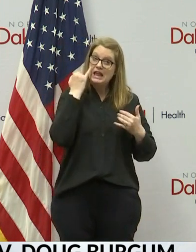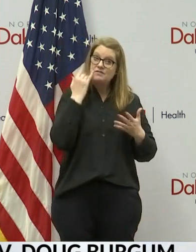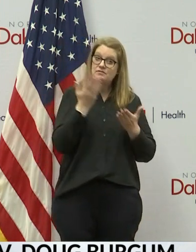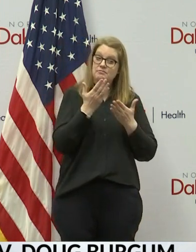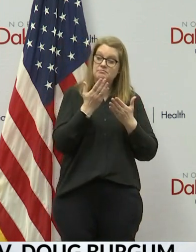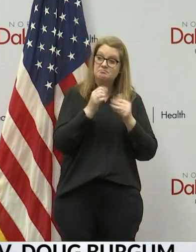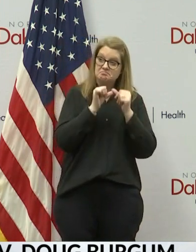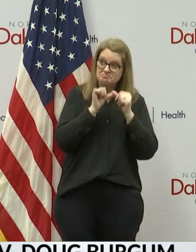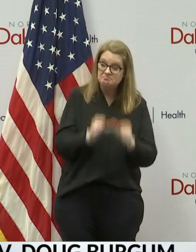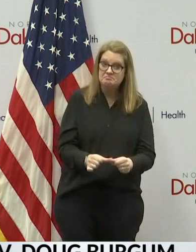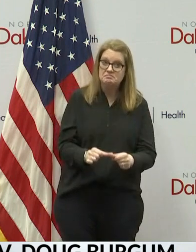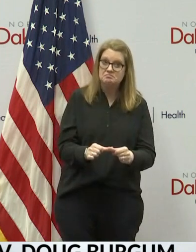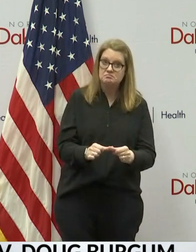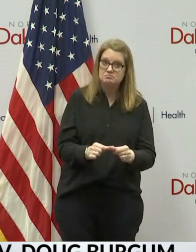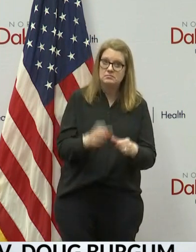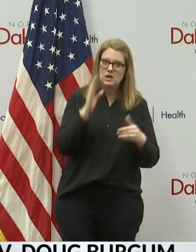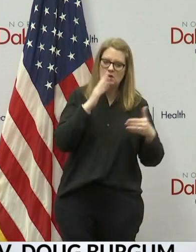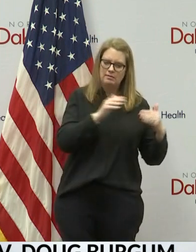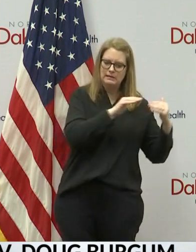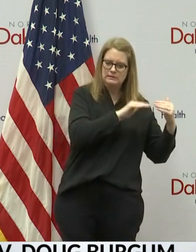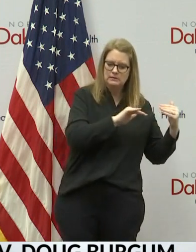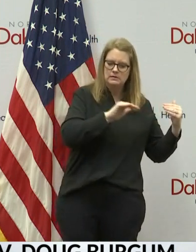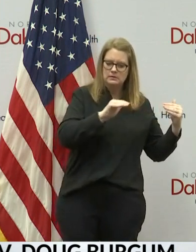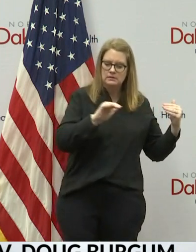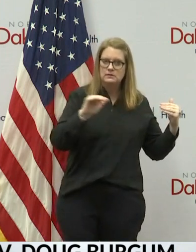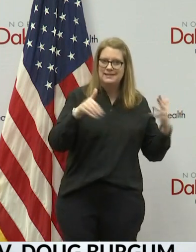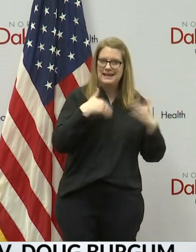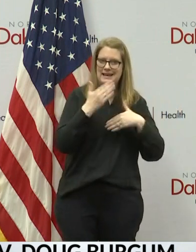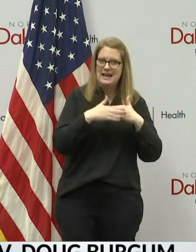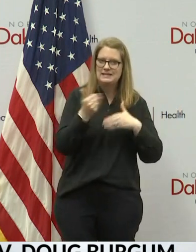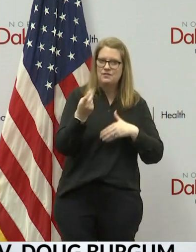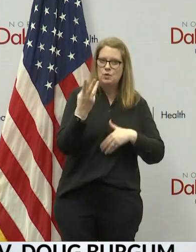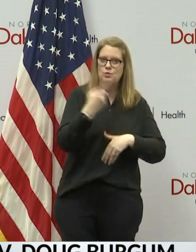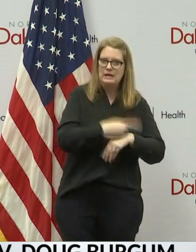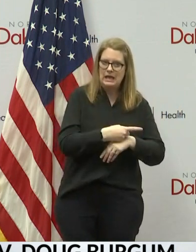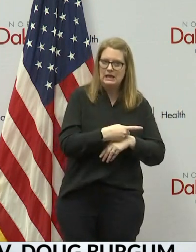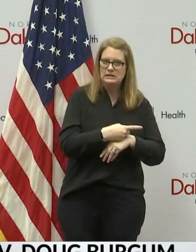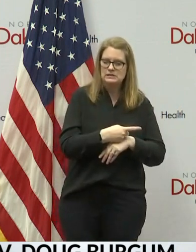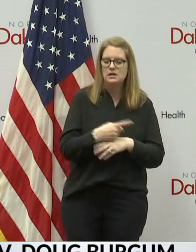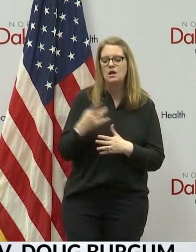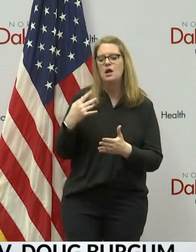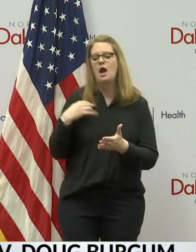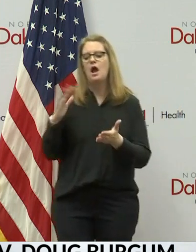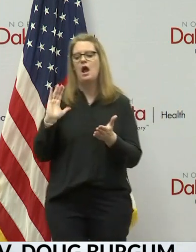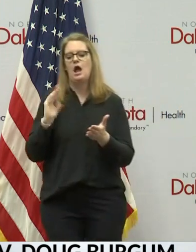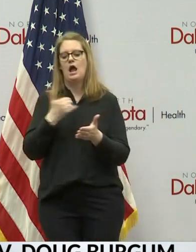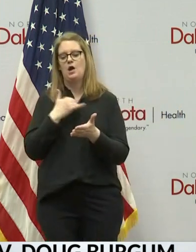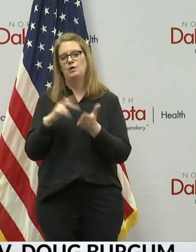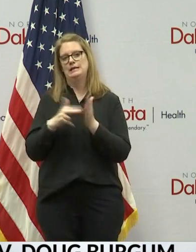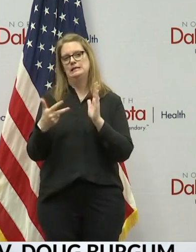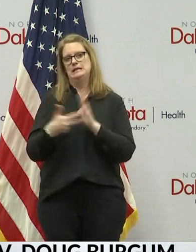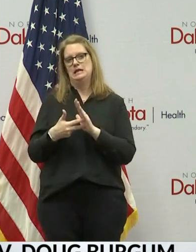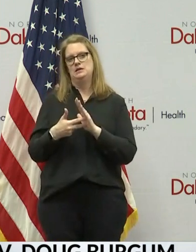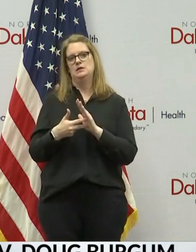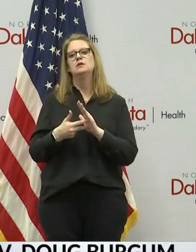DETAILS ABOUT TELE-WORKING. THE CURRENT PLAN IF THE CURRENT TRENDS PROGRESS TODAY THAT WE'RE SEEING TODAY, IF THESE HOLD OVER